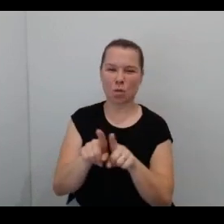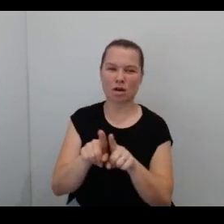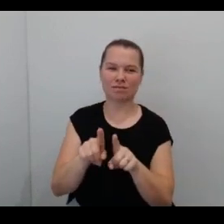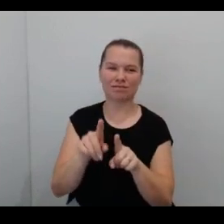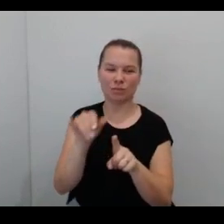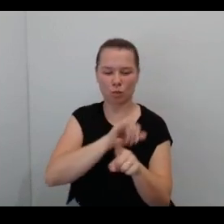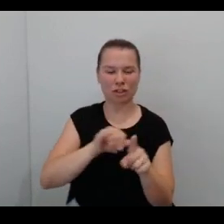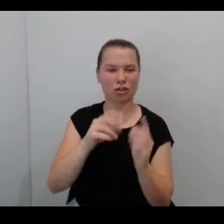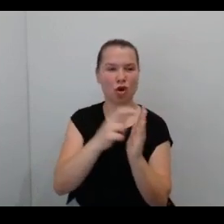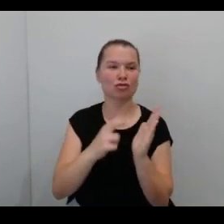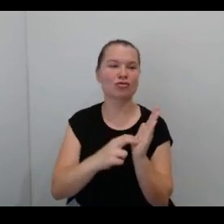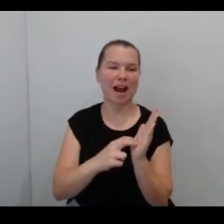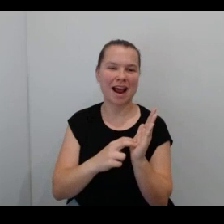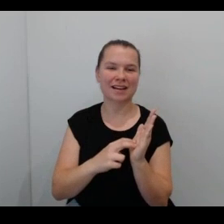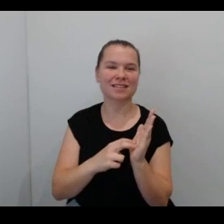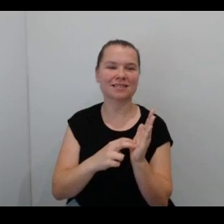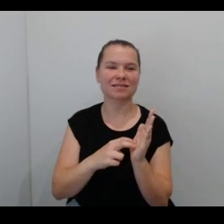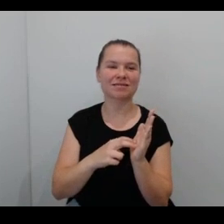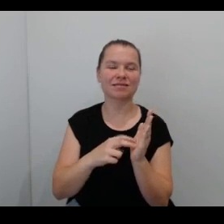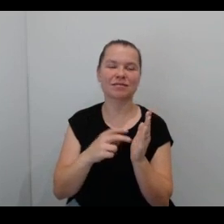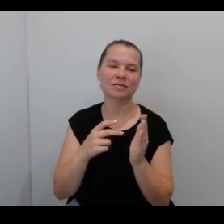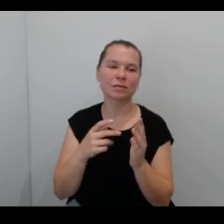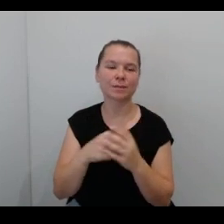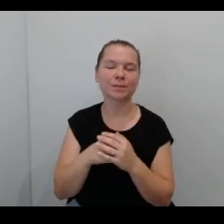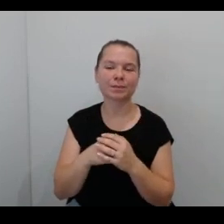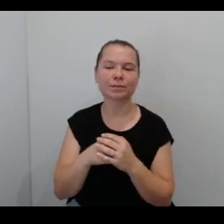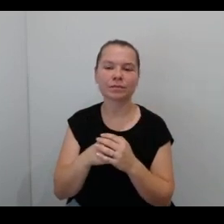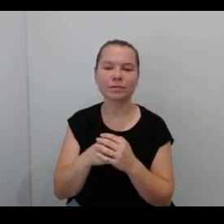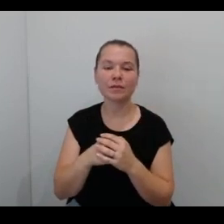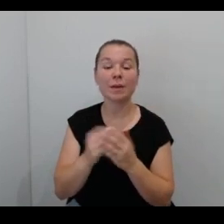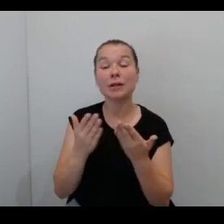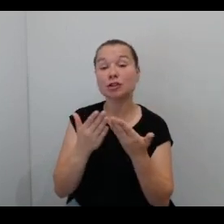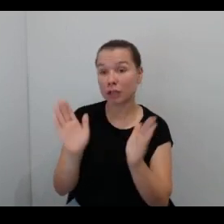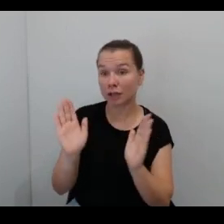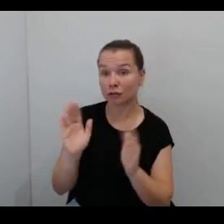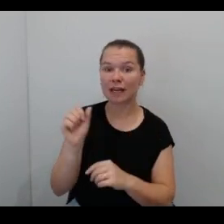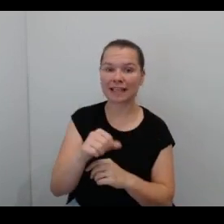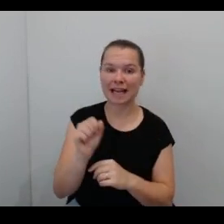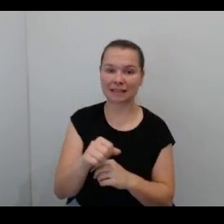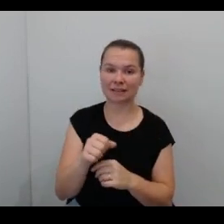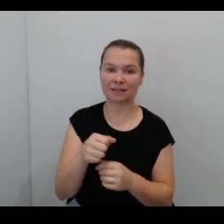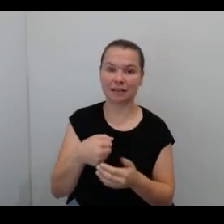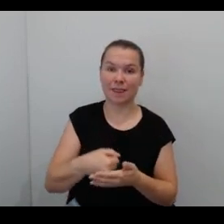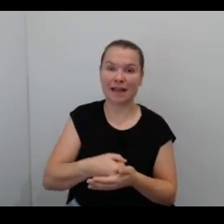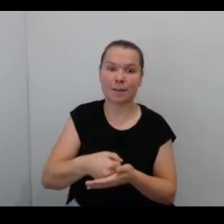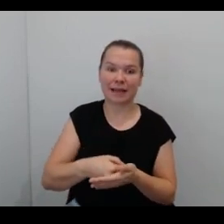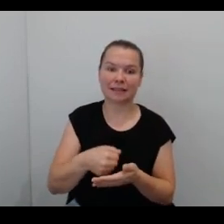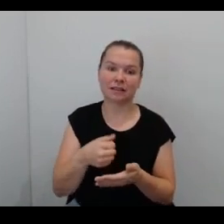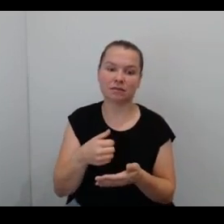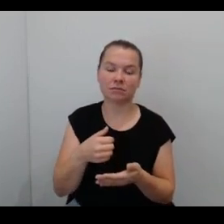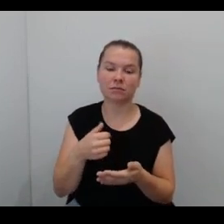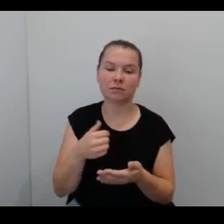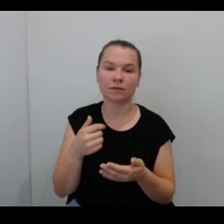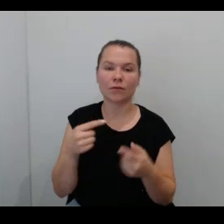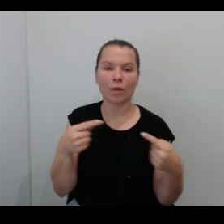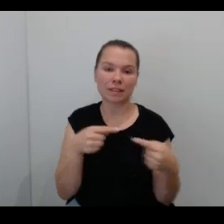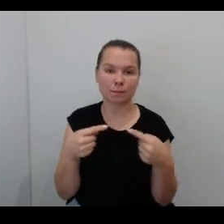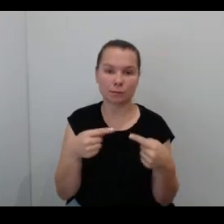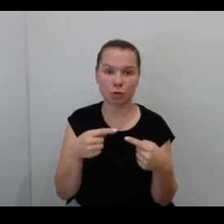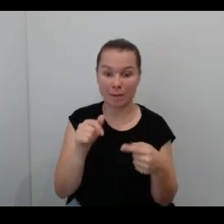talk to in a moment. Generally, yes, that's a basis for a dispute which clients may not know about.